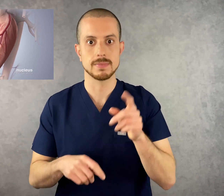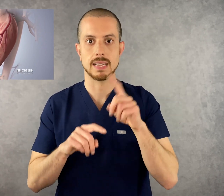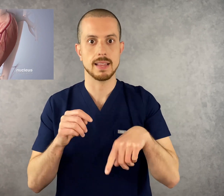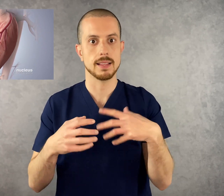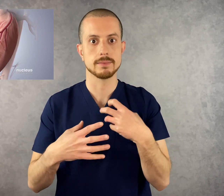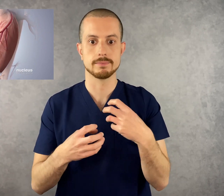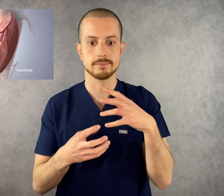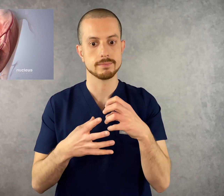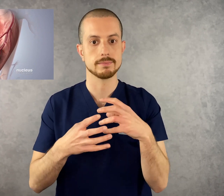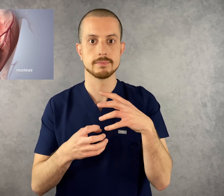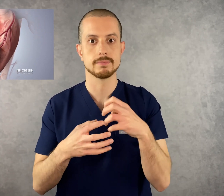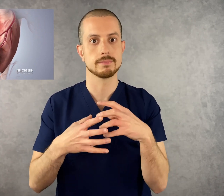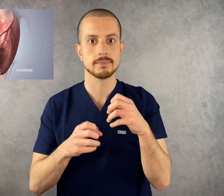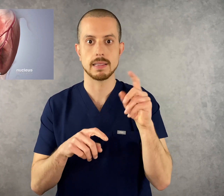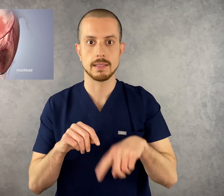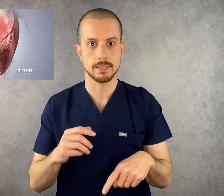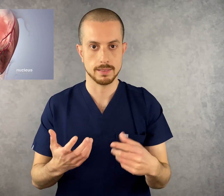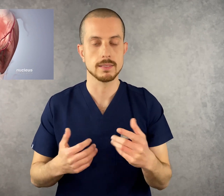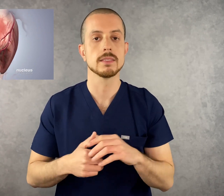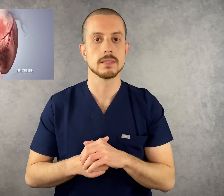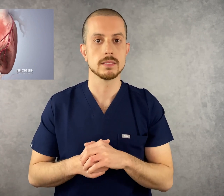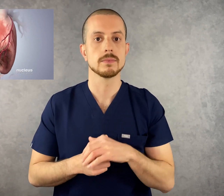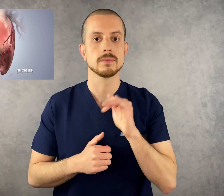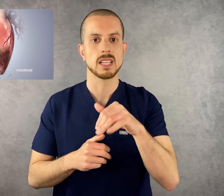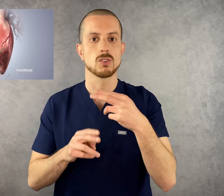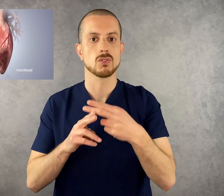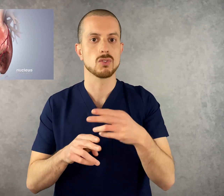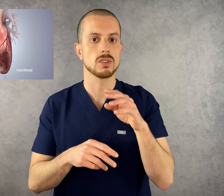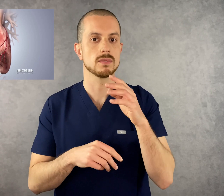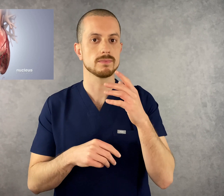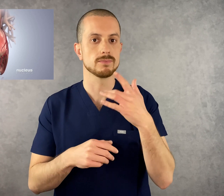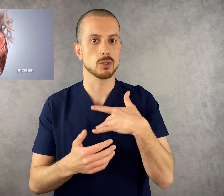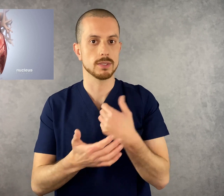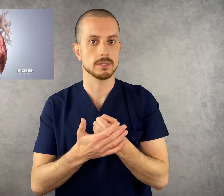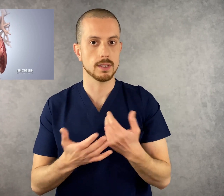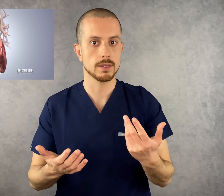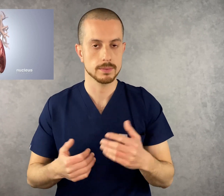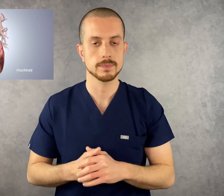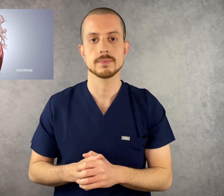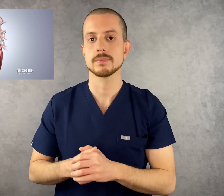It won't be able to pump blood correctly. This is basically what a heart attack is.